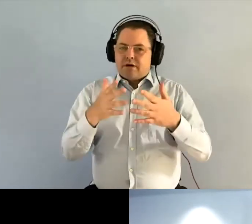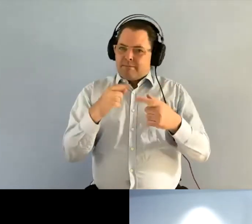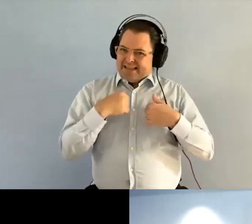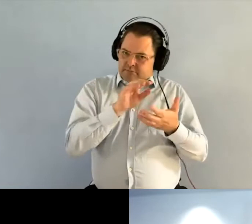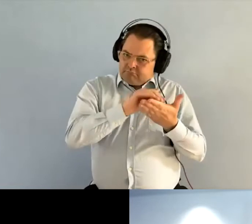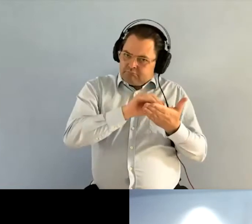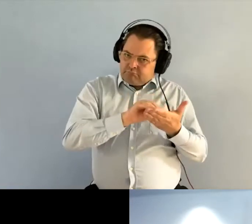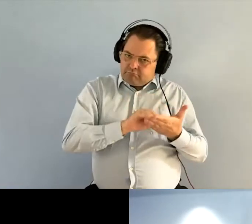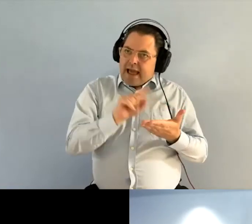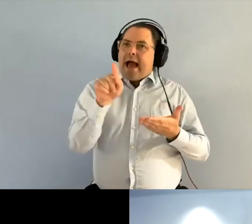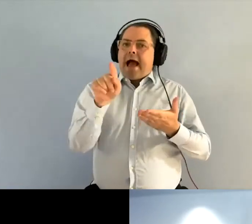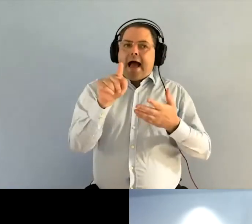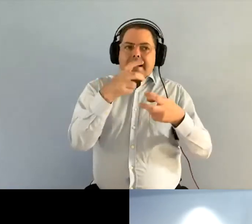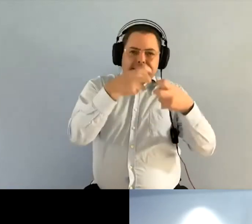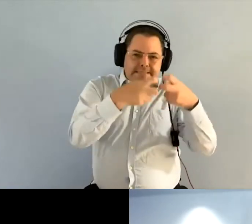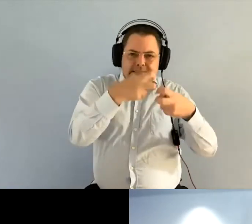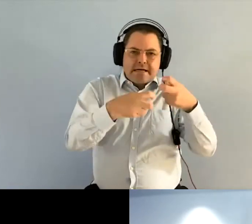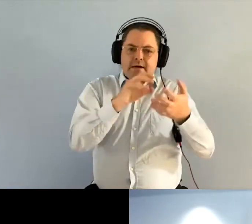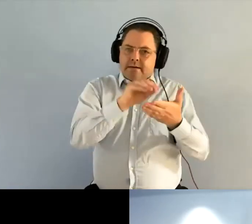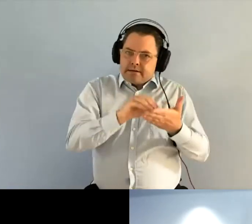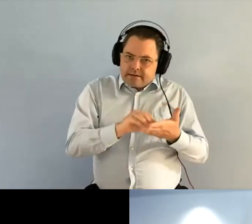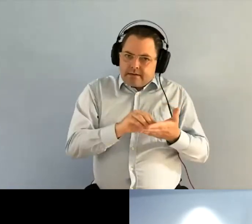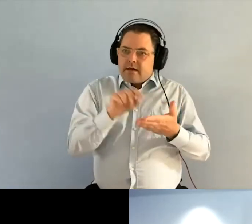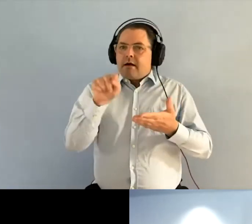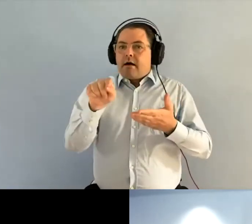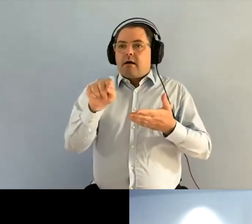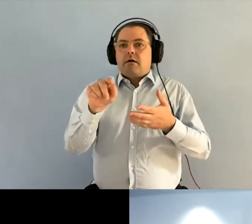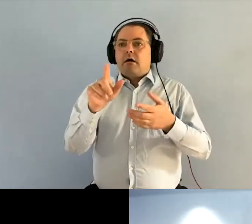it and looking forward to hearing today's discussion and taking